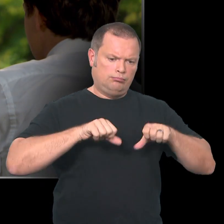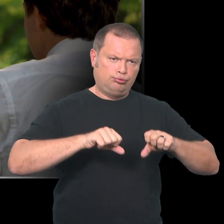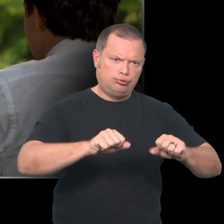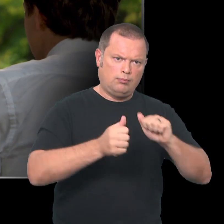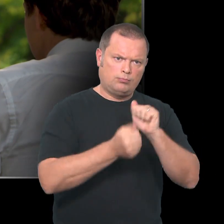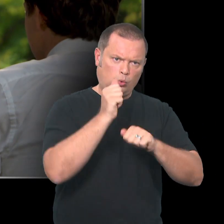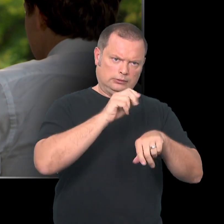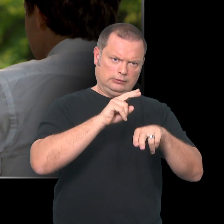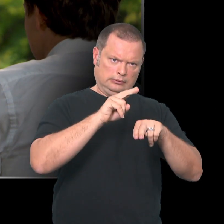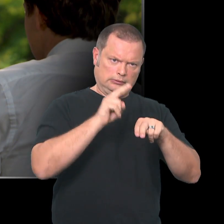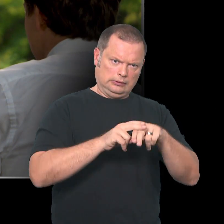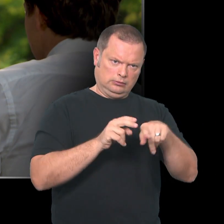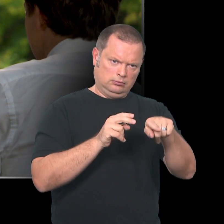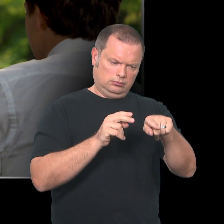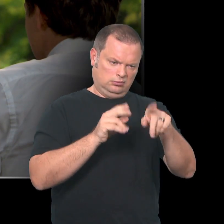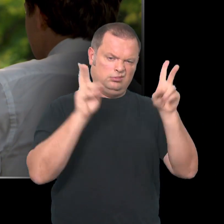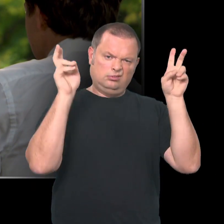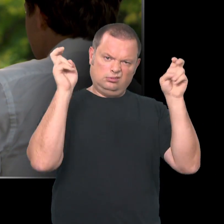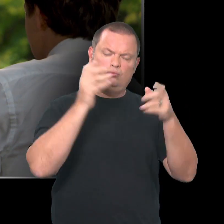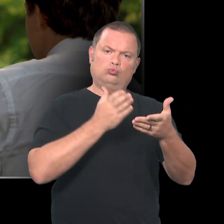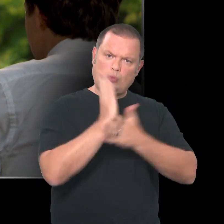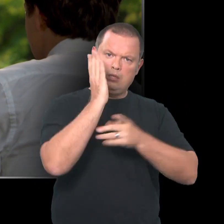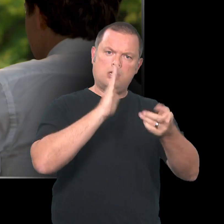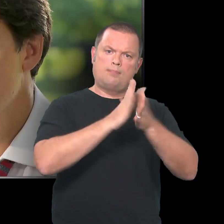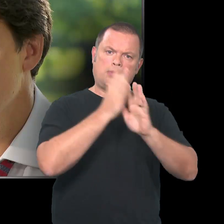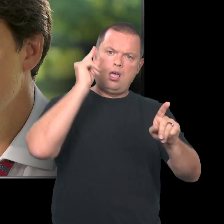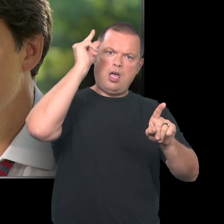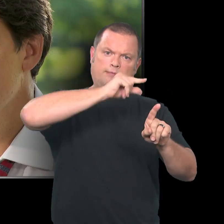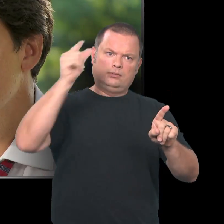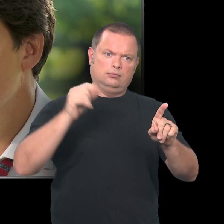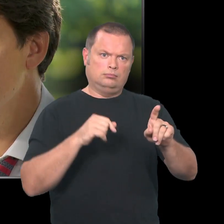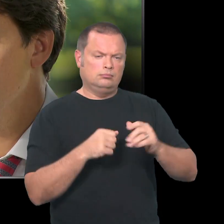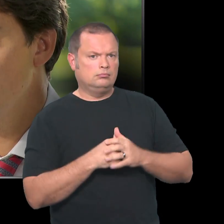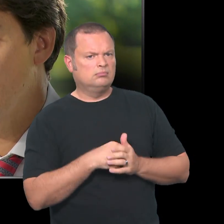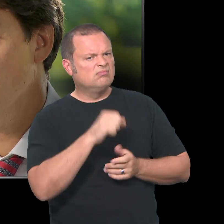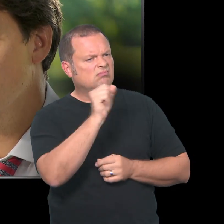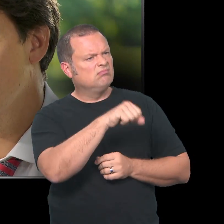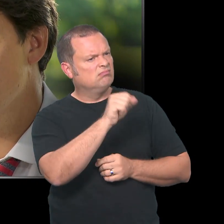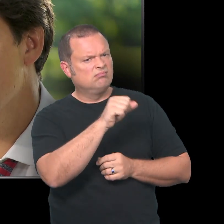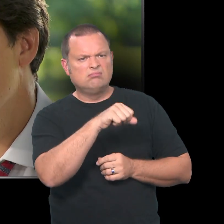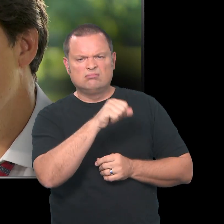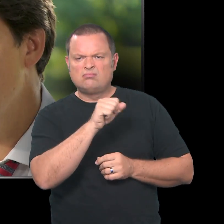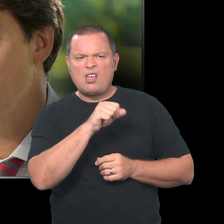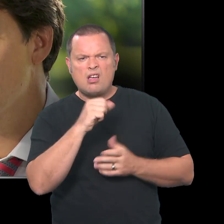has the most number of seats has the right to try to govern at that point.